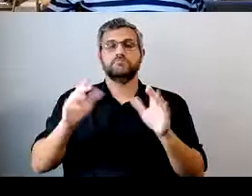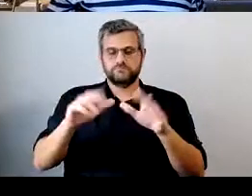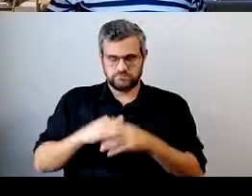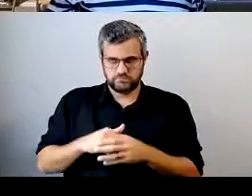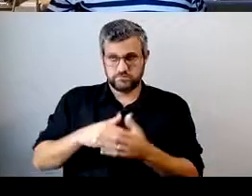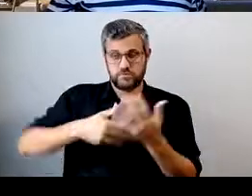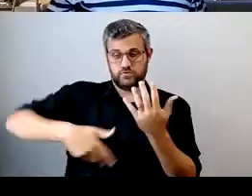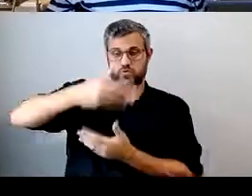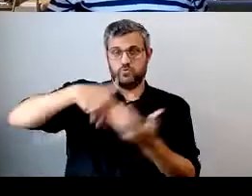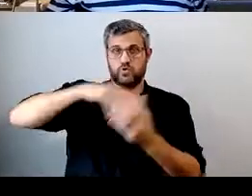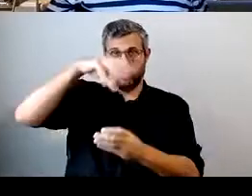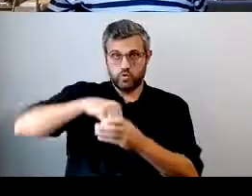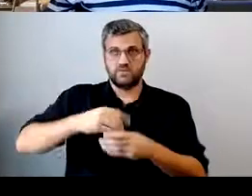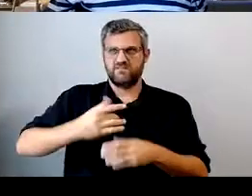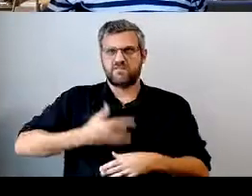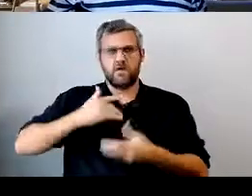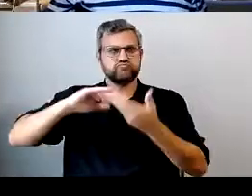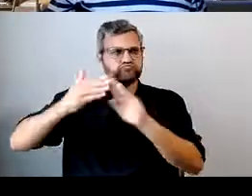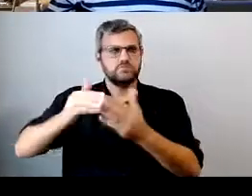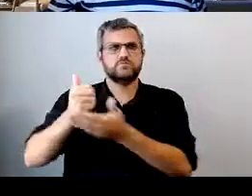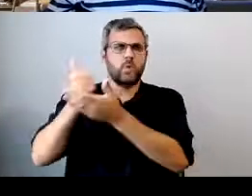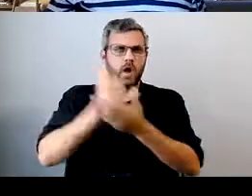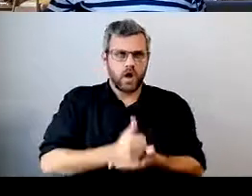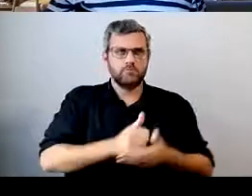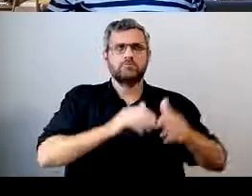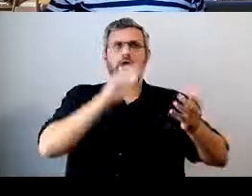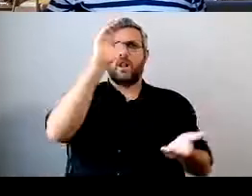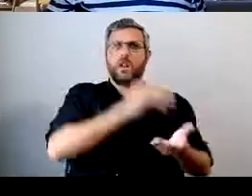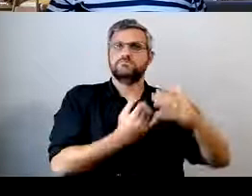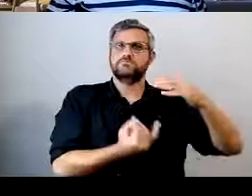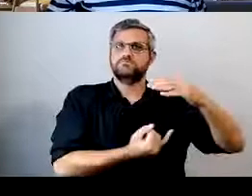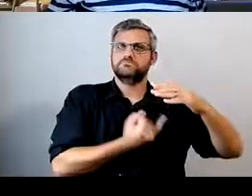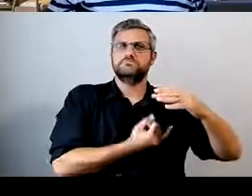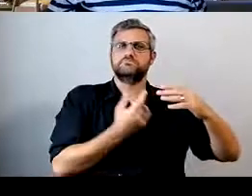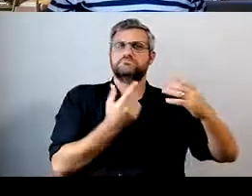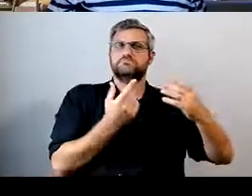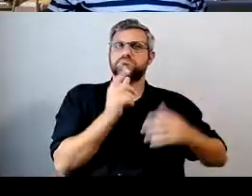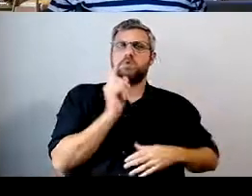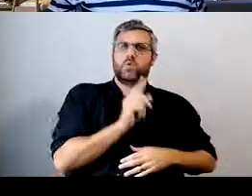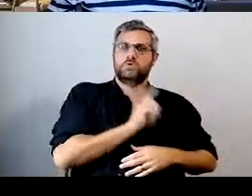and sense of community can kind of combat that loneliness and contribute to other positive outcomes, we think about people with IDD